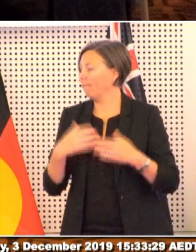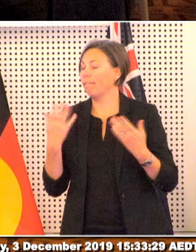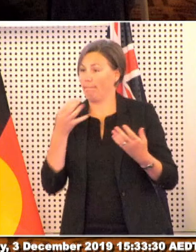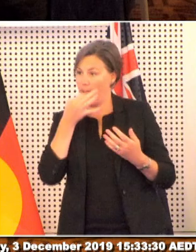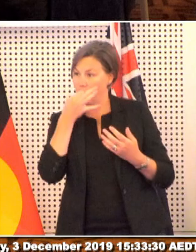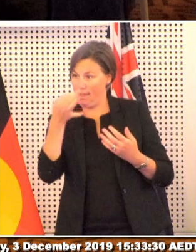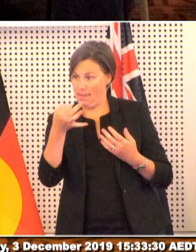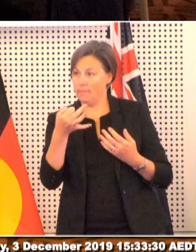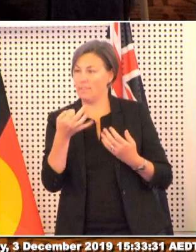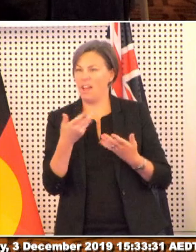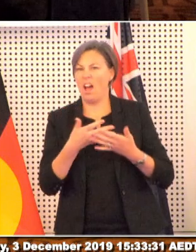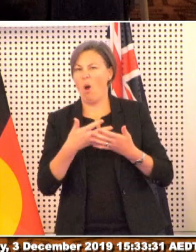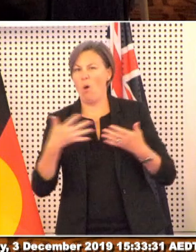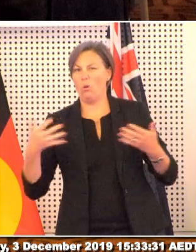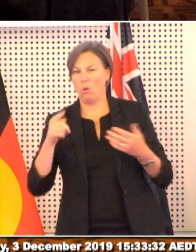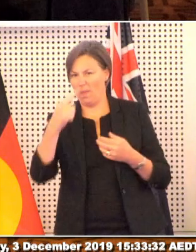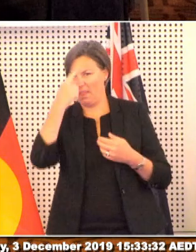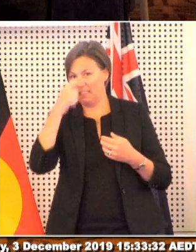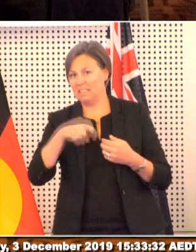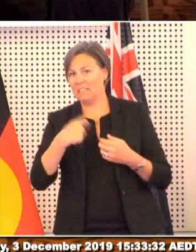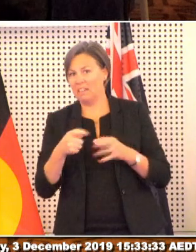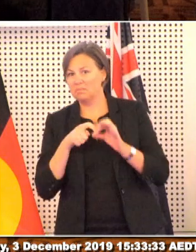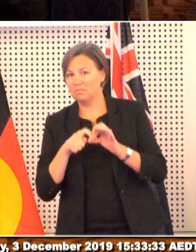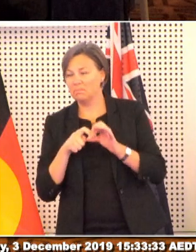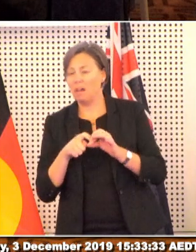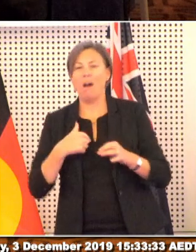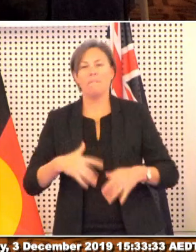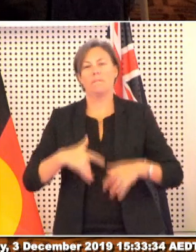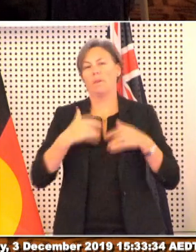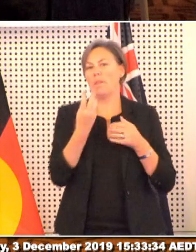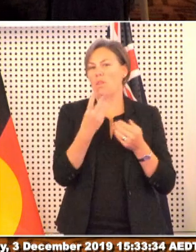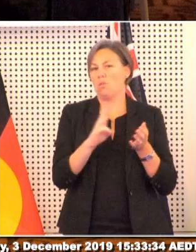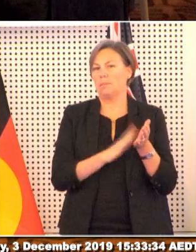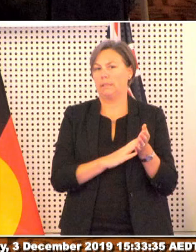do you think? I think we might be about half an hour or so this afternoon. Okay. So if we take our little break now.